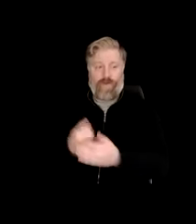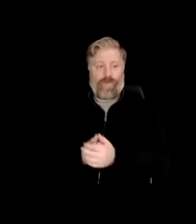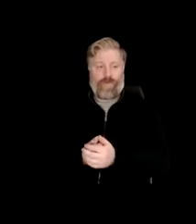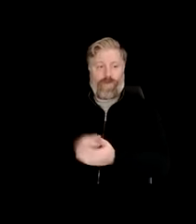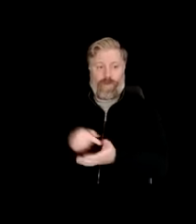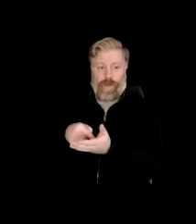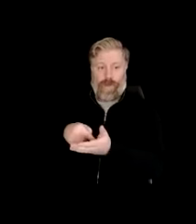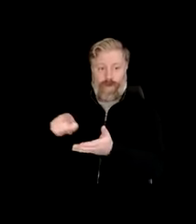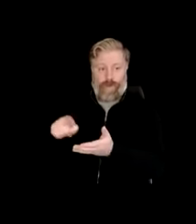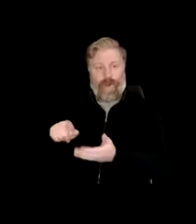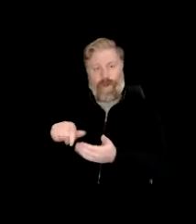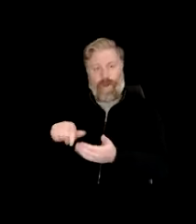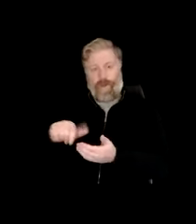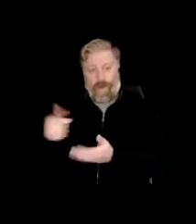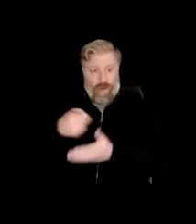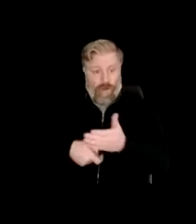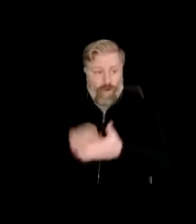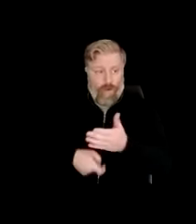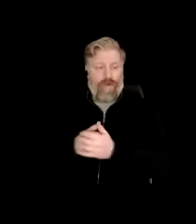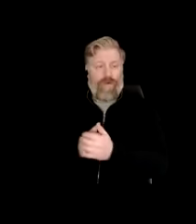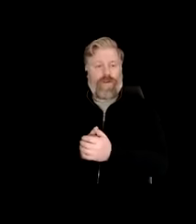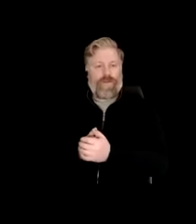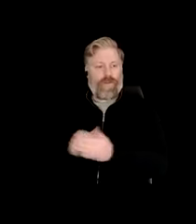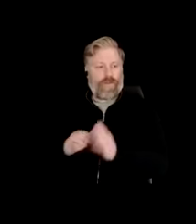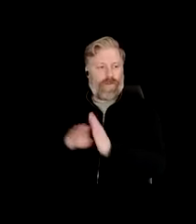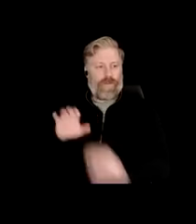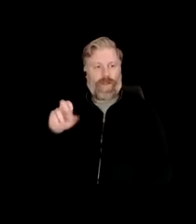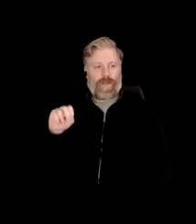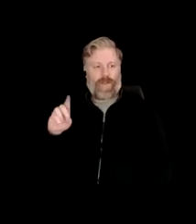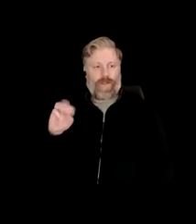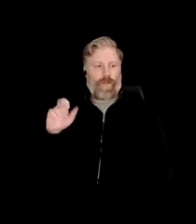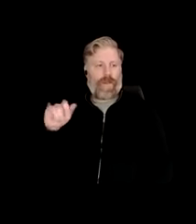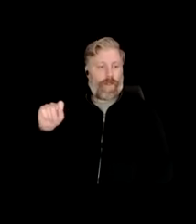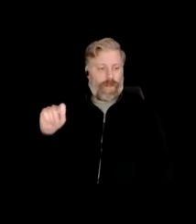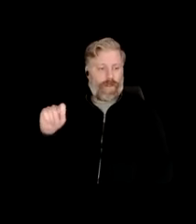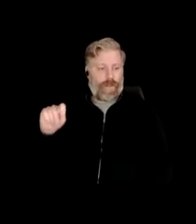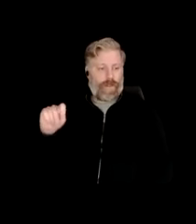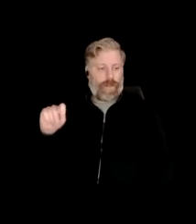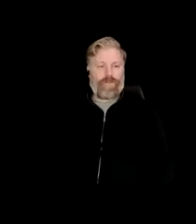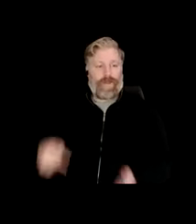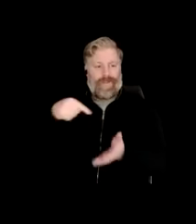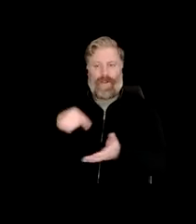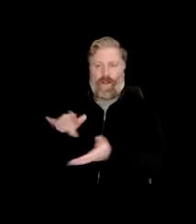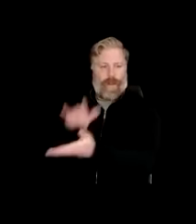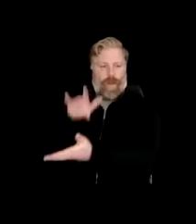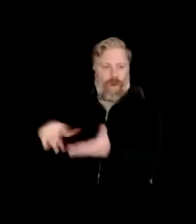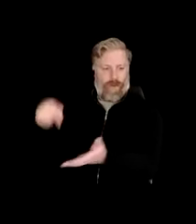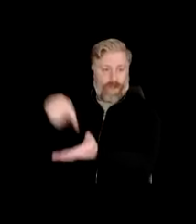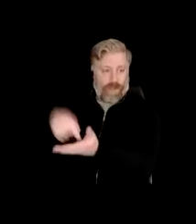debt reduction and building cash reserves. The second and third bullet point,